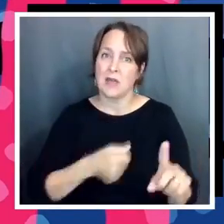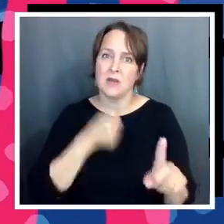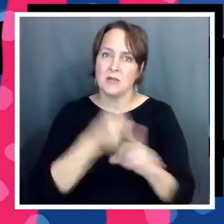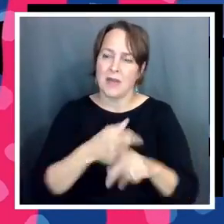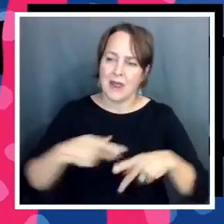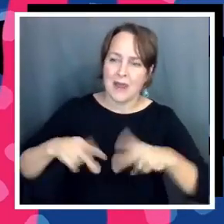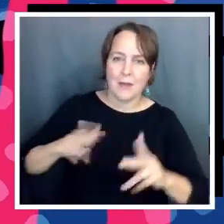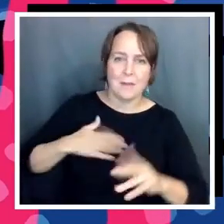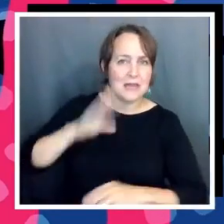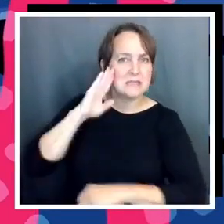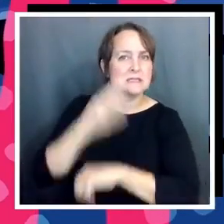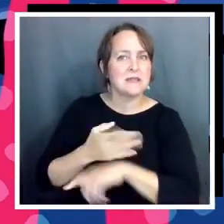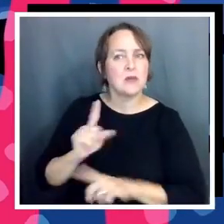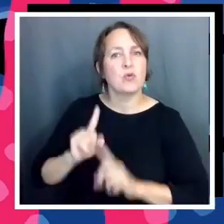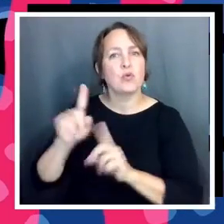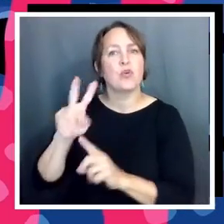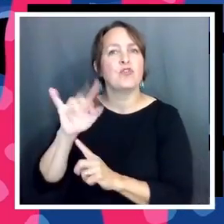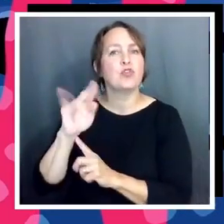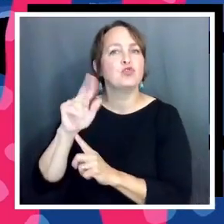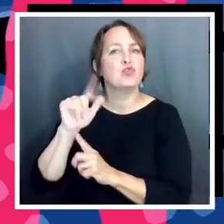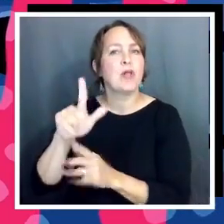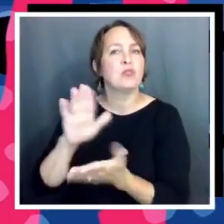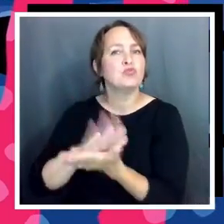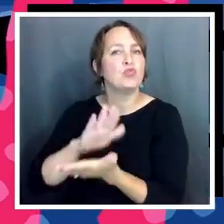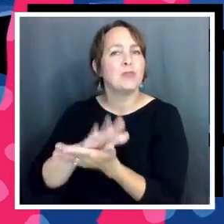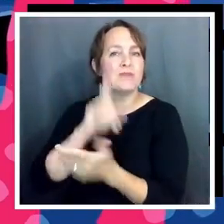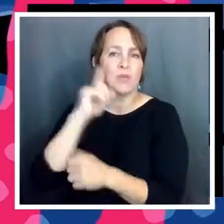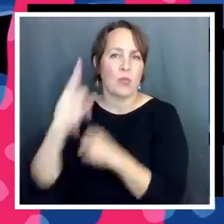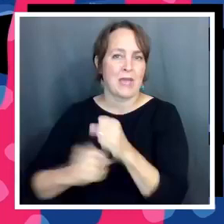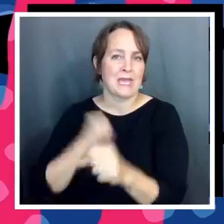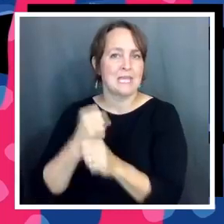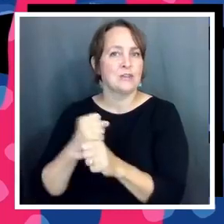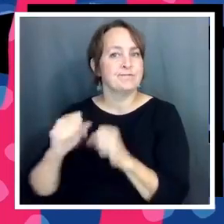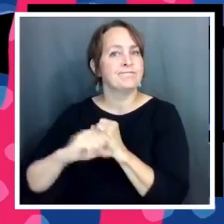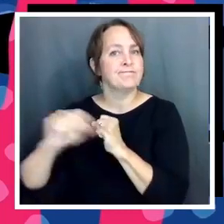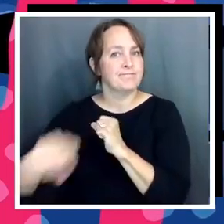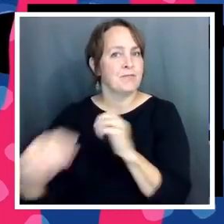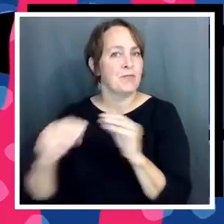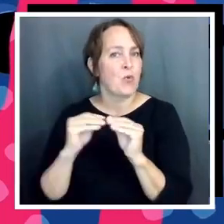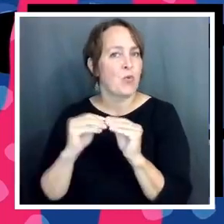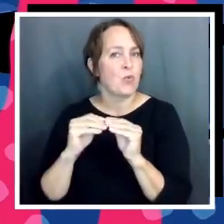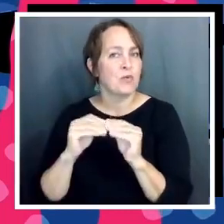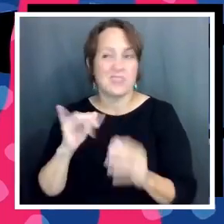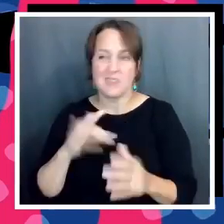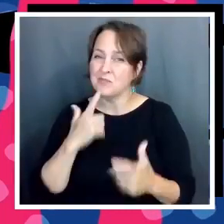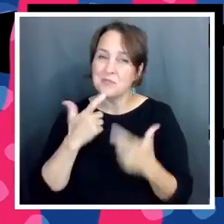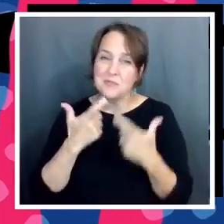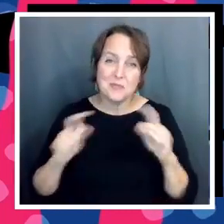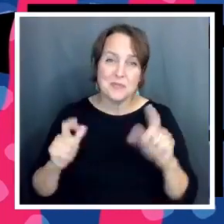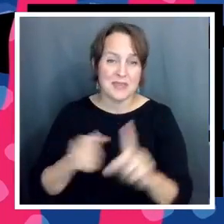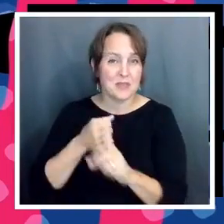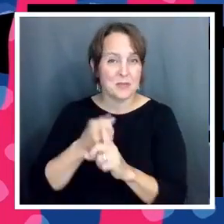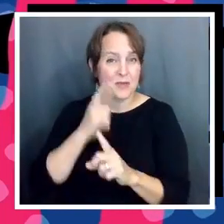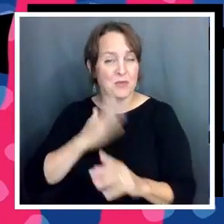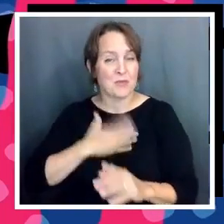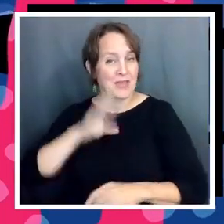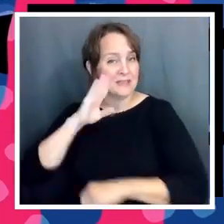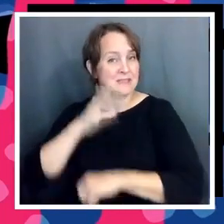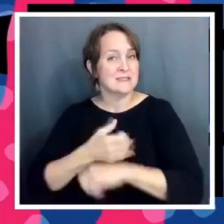NEEDS. WE BOTH HAVE SPECIAL NEEDS CHILDREN AND IT'S A HUGE IMPACT